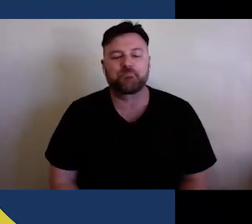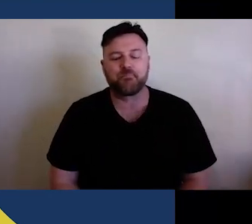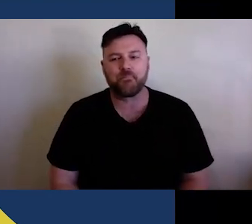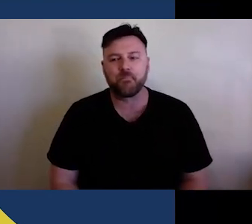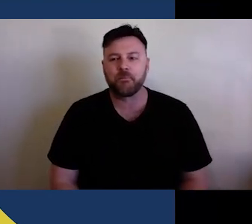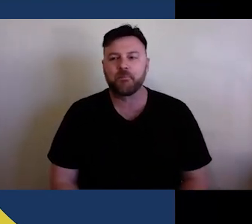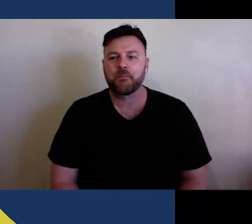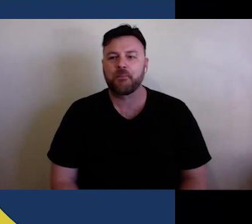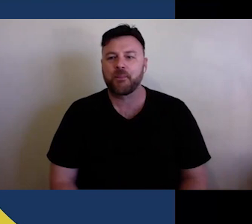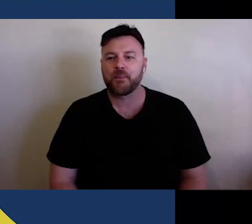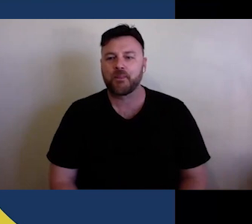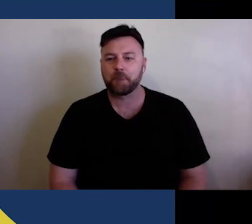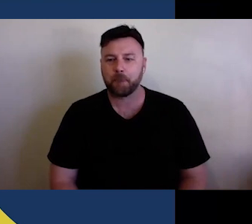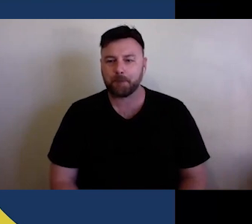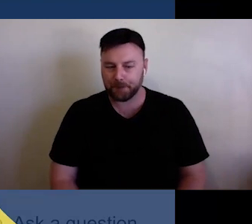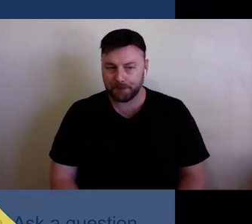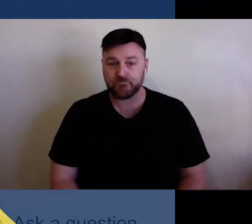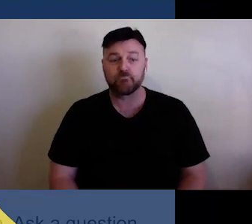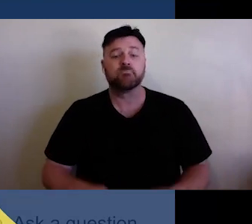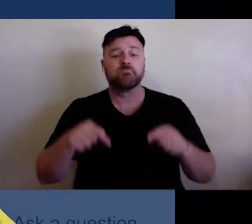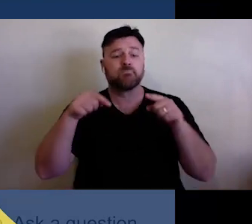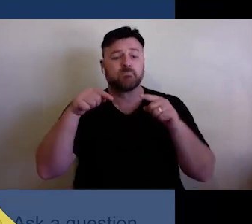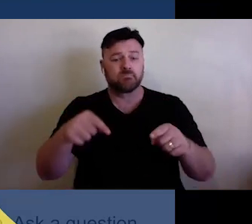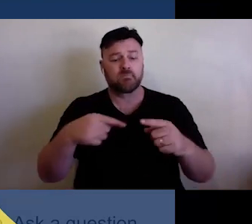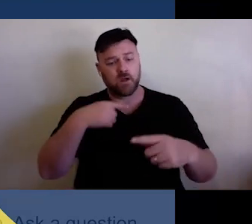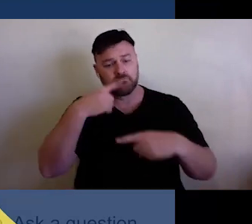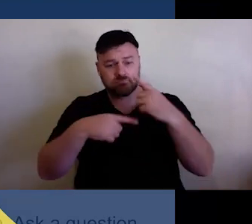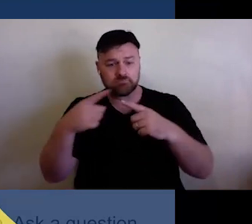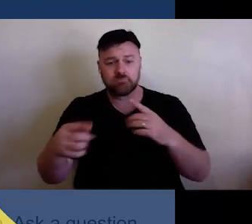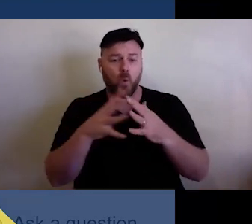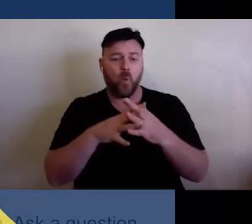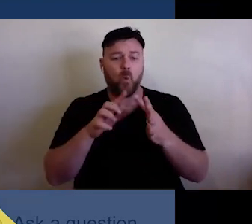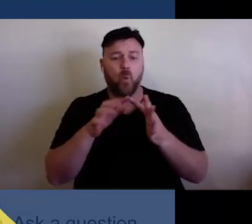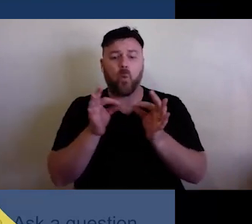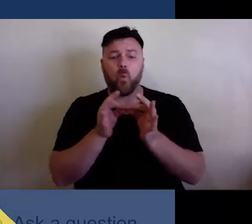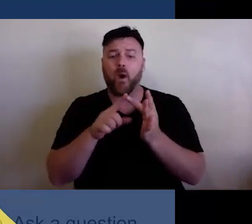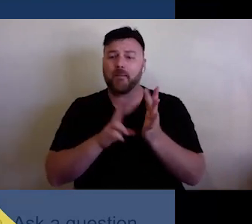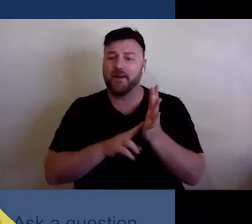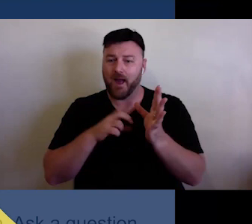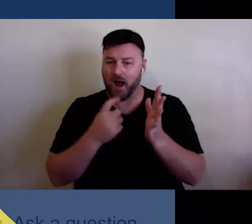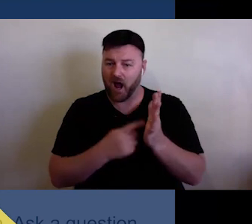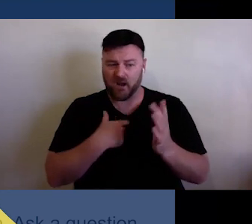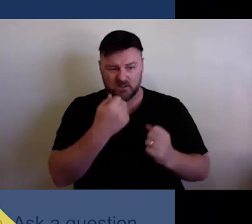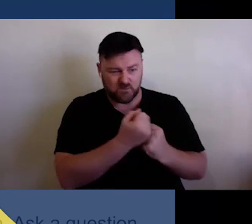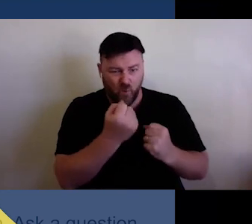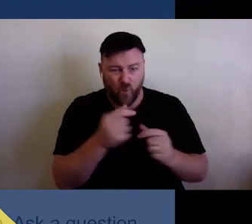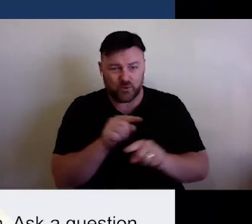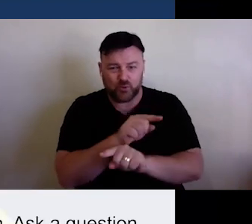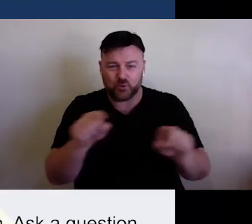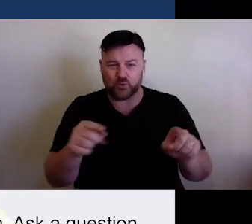has been developed to support you during this intense time of change. We acknowledge the different stages of coping, breathing and adapting